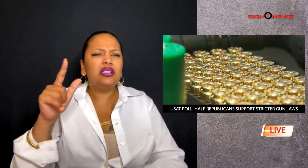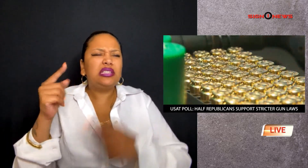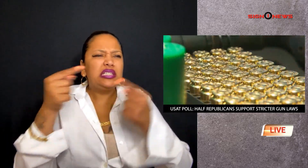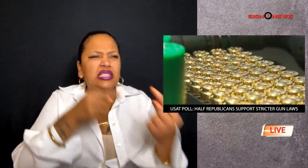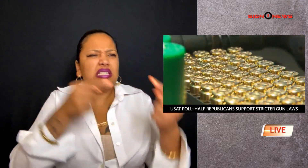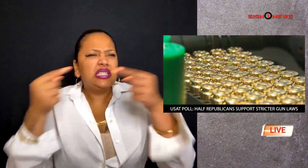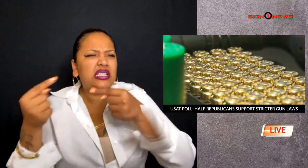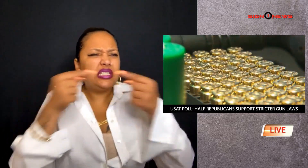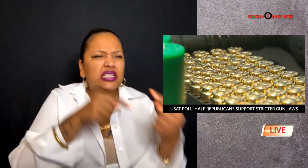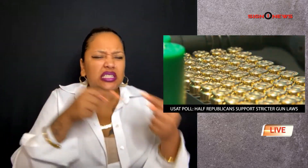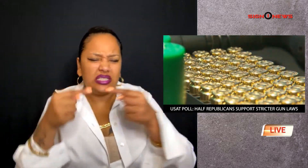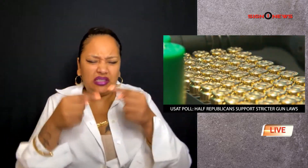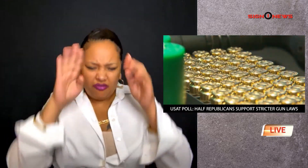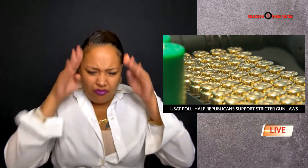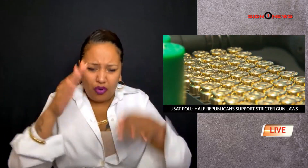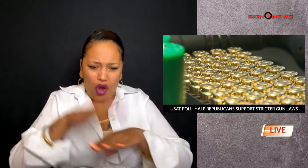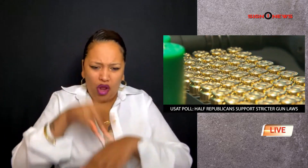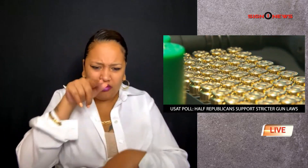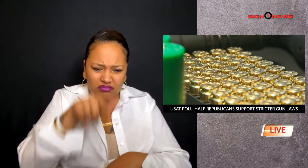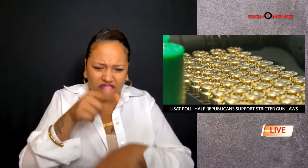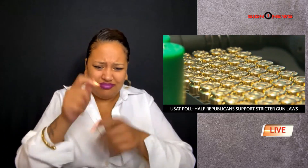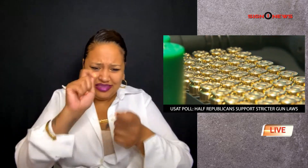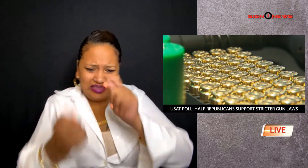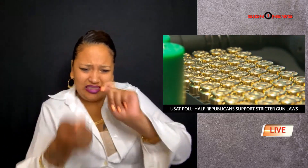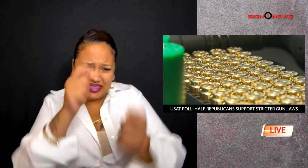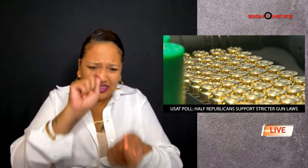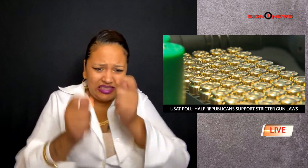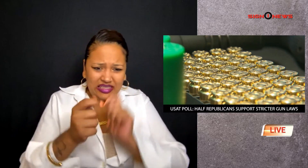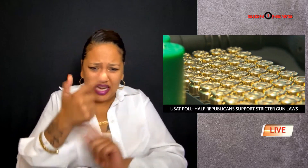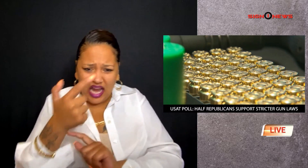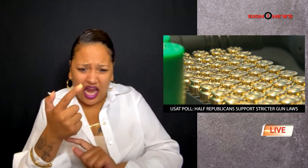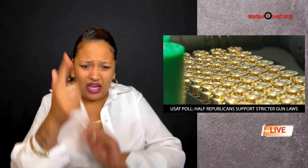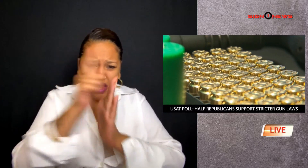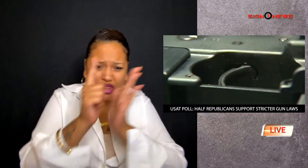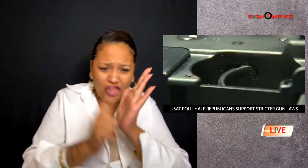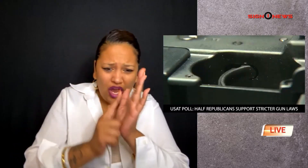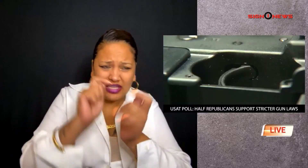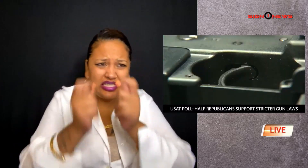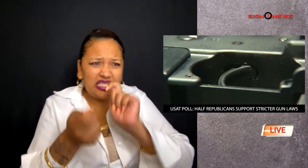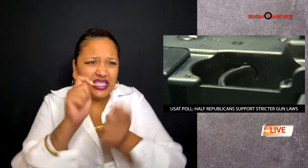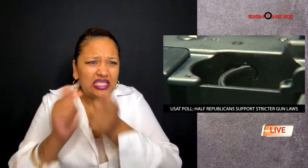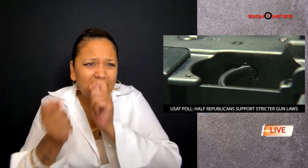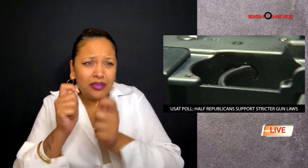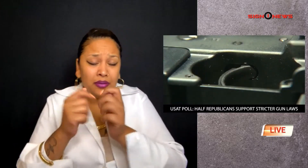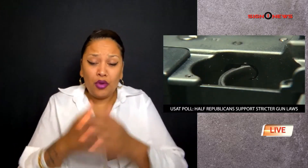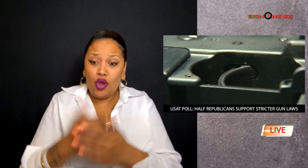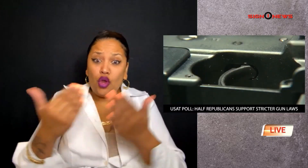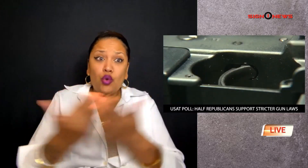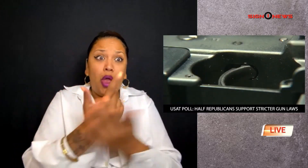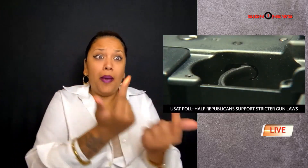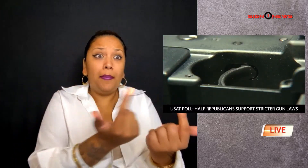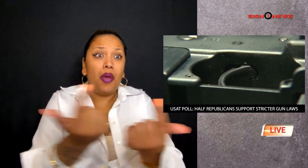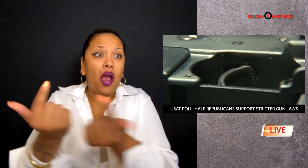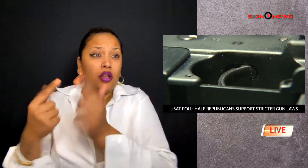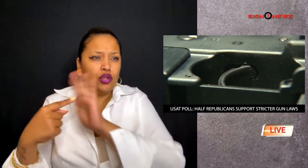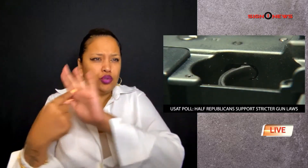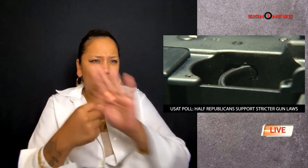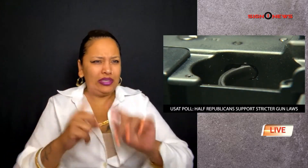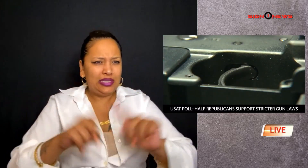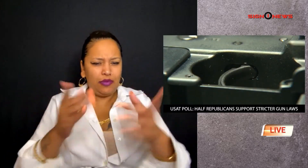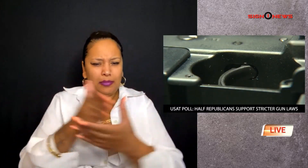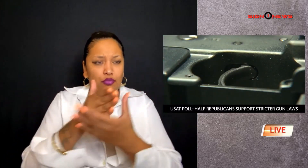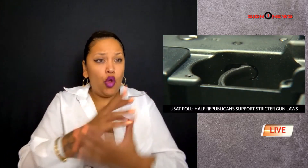while lawmakers on Capitol Hill are battling back and forth on gun reform laws a new poll shows the